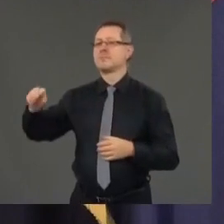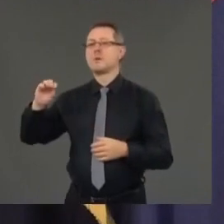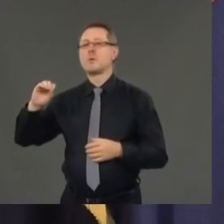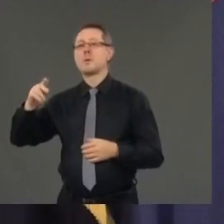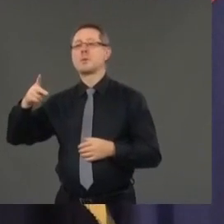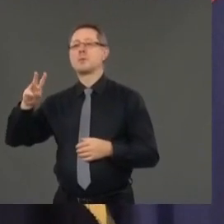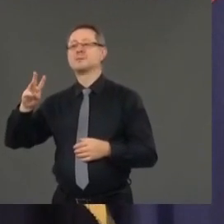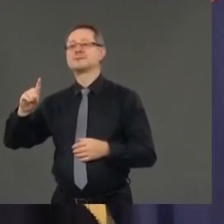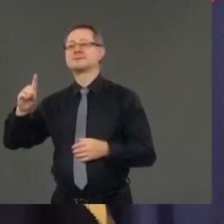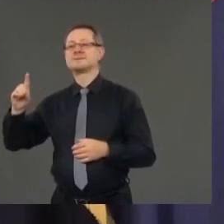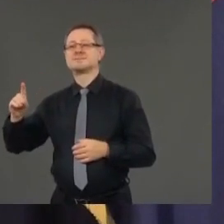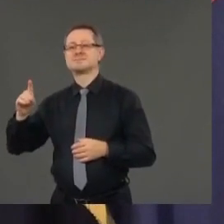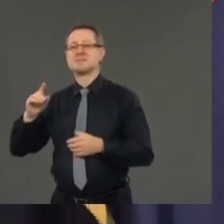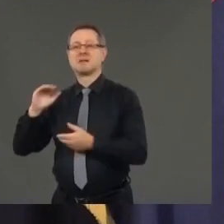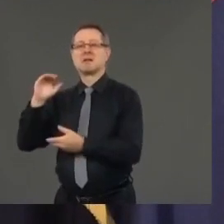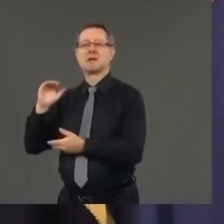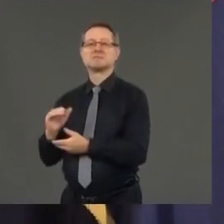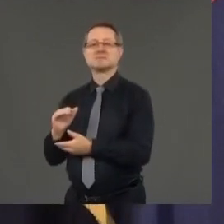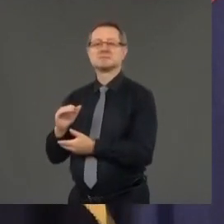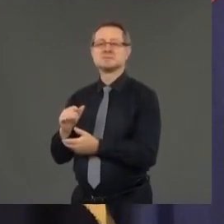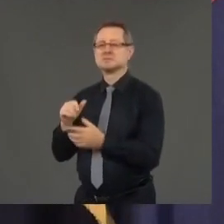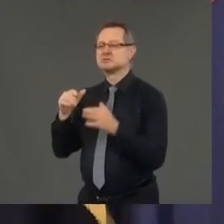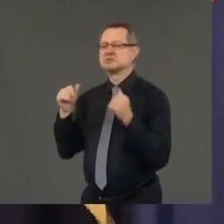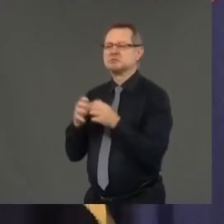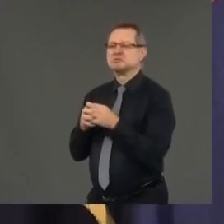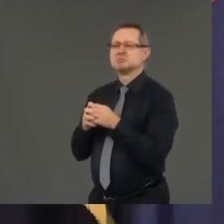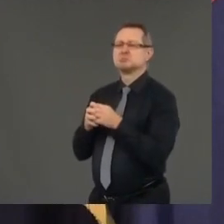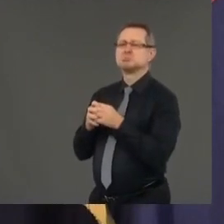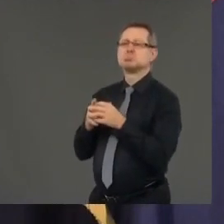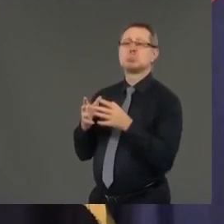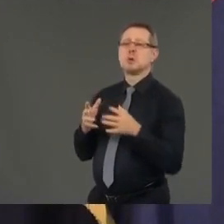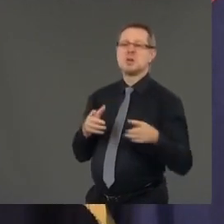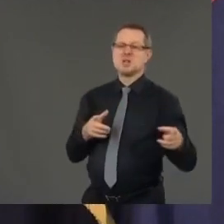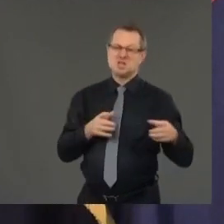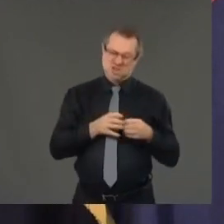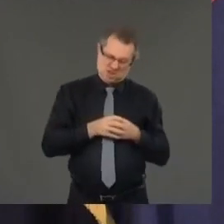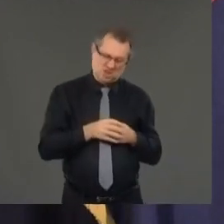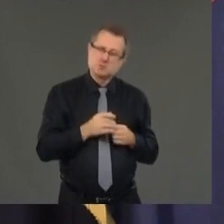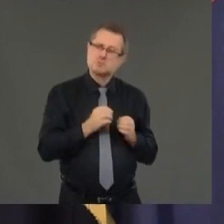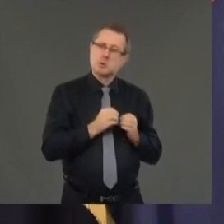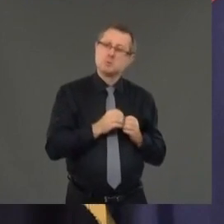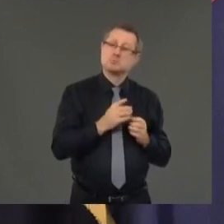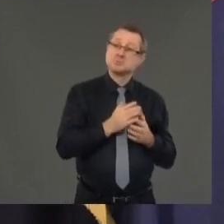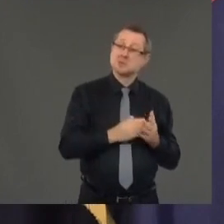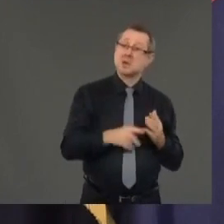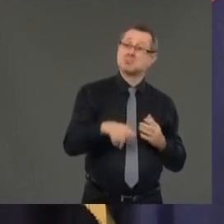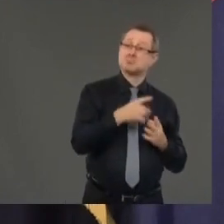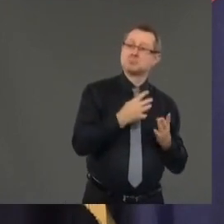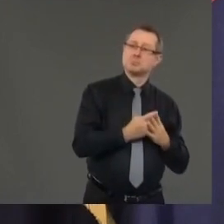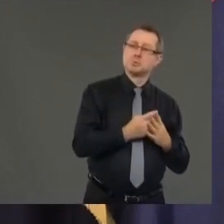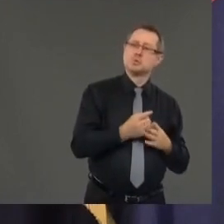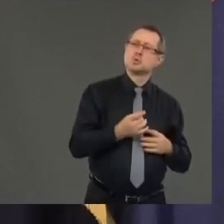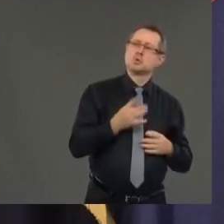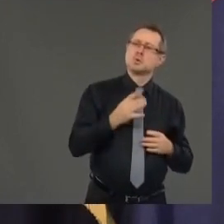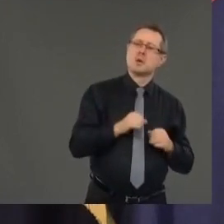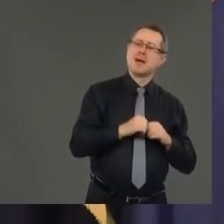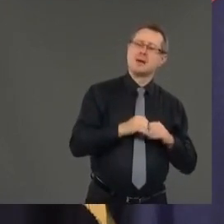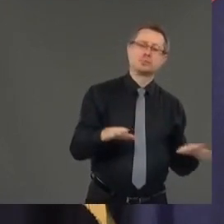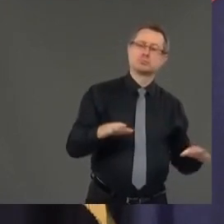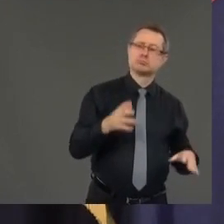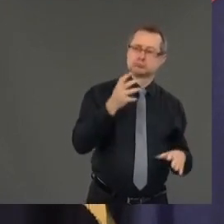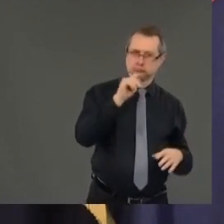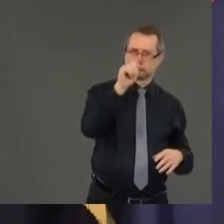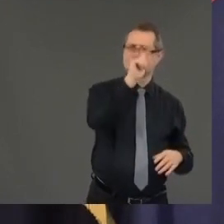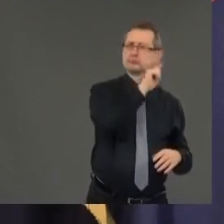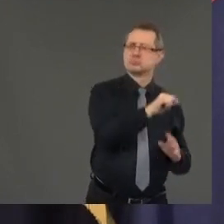ON TOP OF ONE ANOTHER, MORE THAN